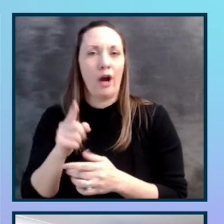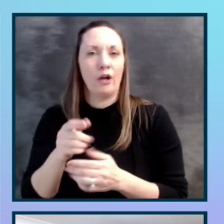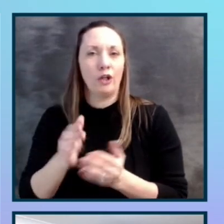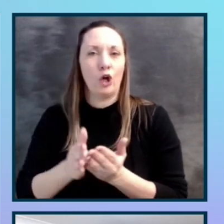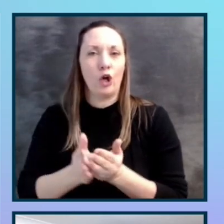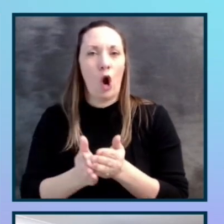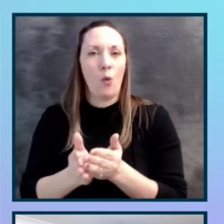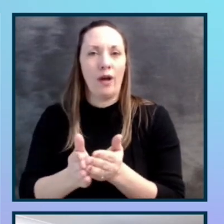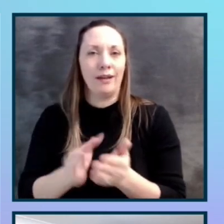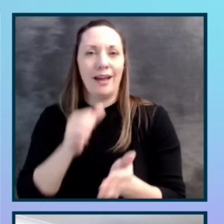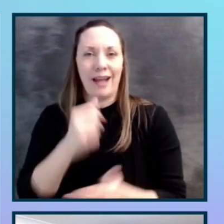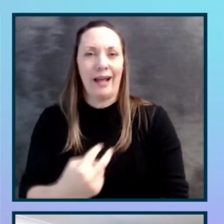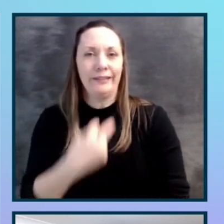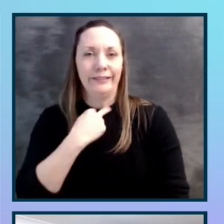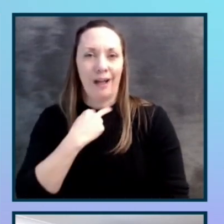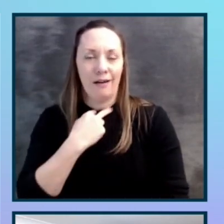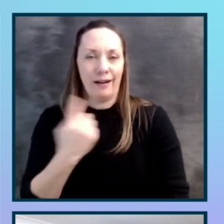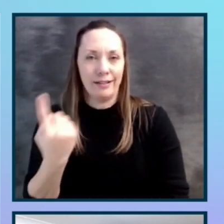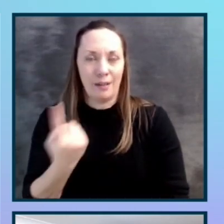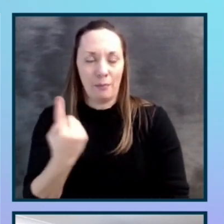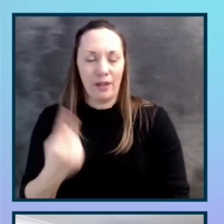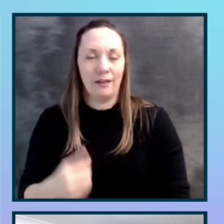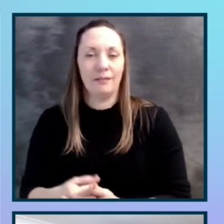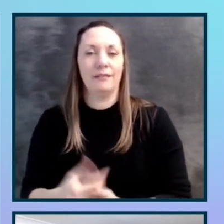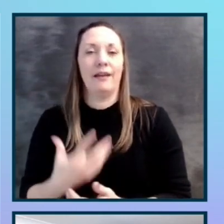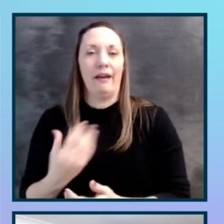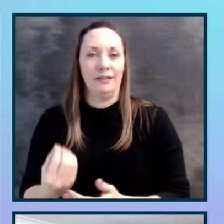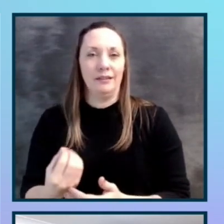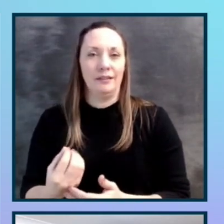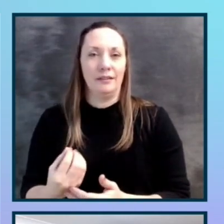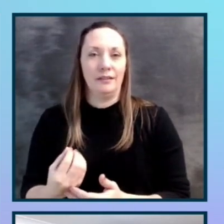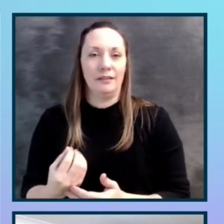stuck on anything and by a safe location,